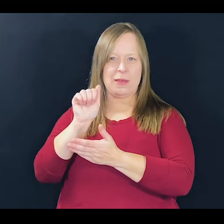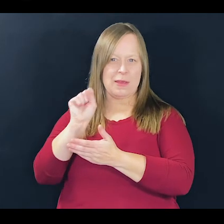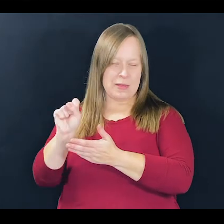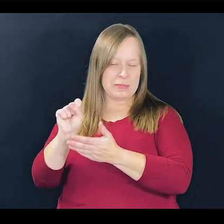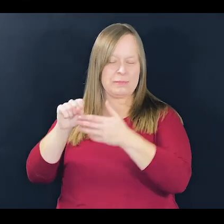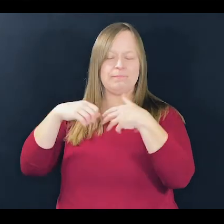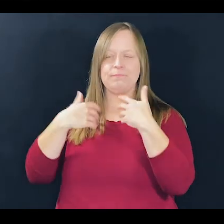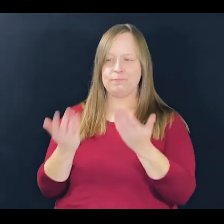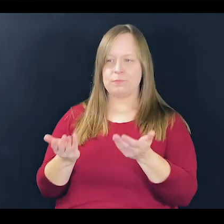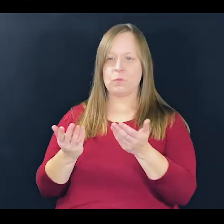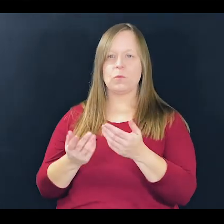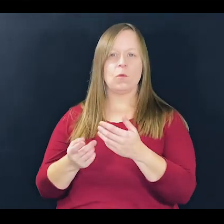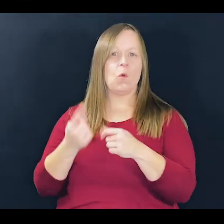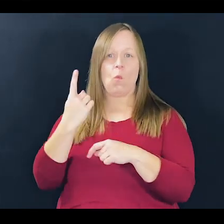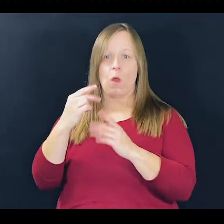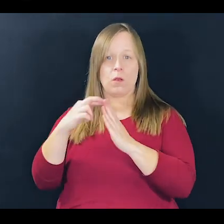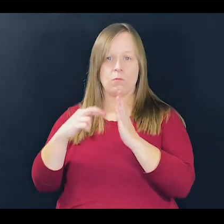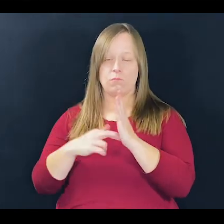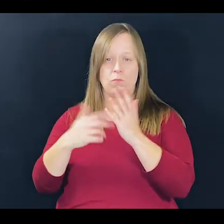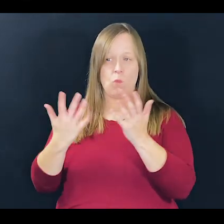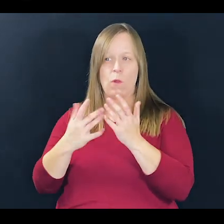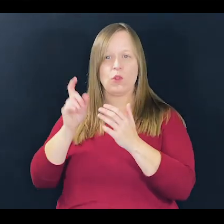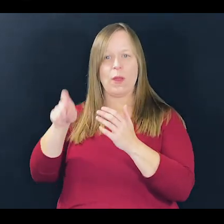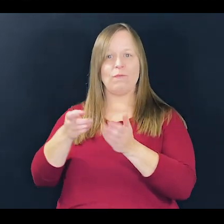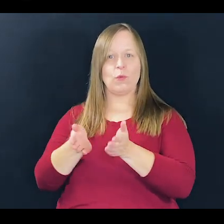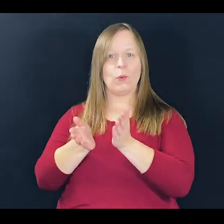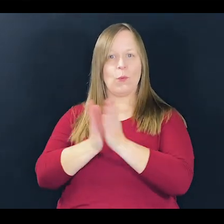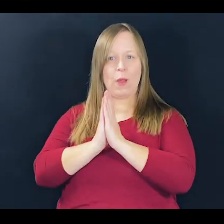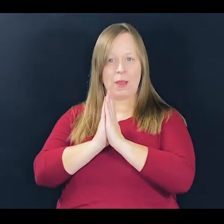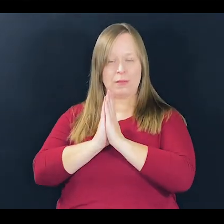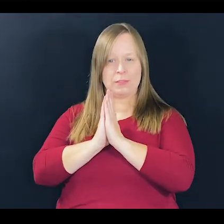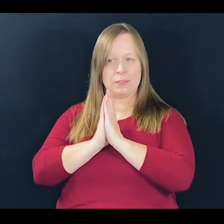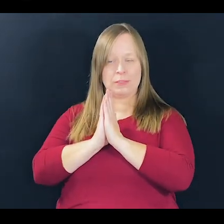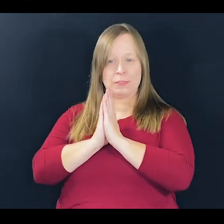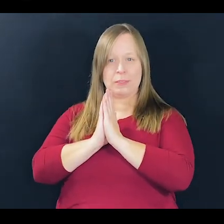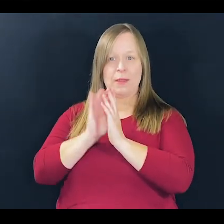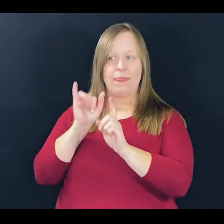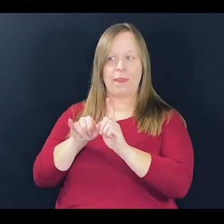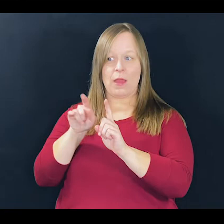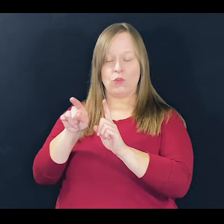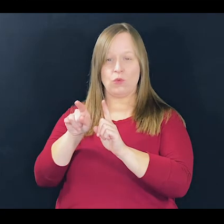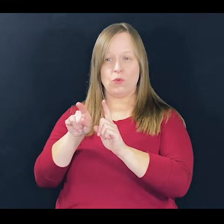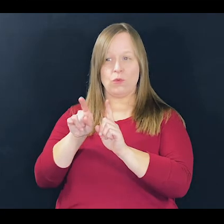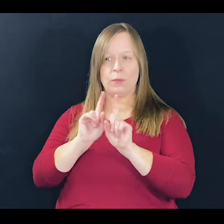support animal. One of those, is that you have to request that you be accompanied